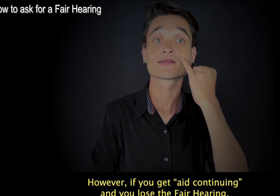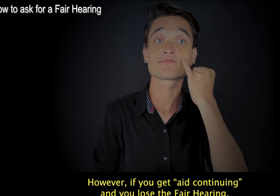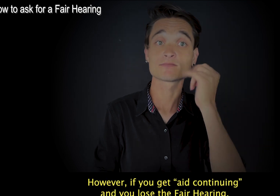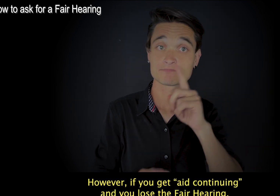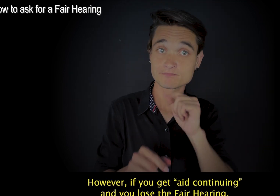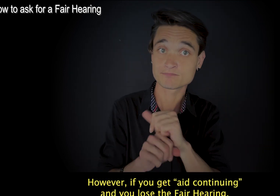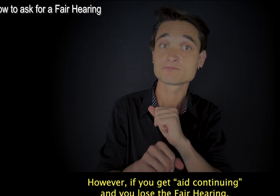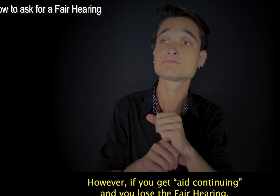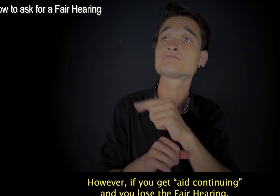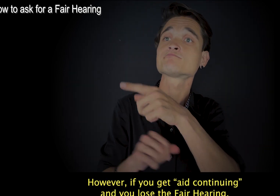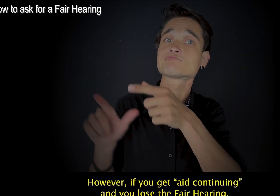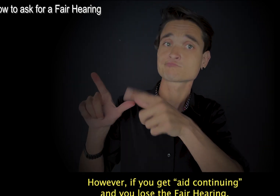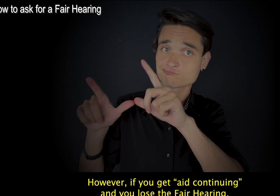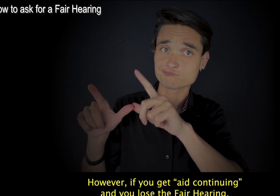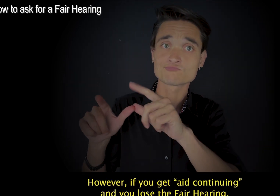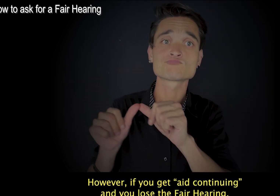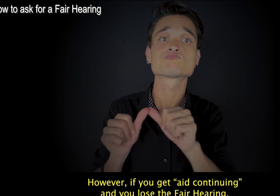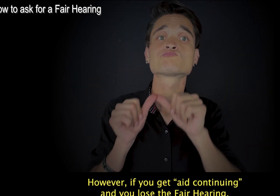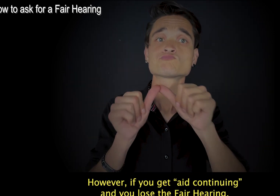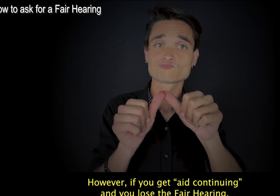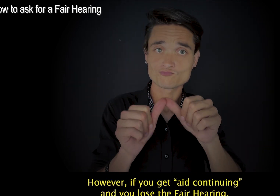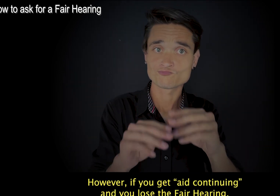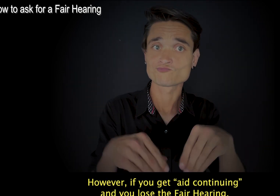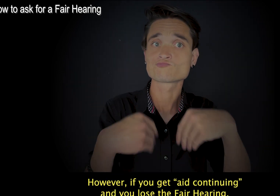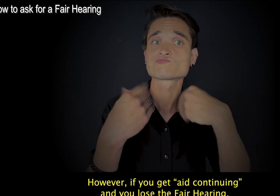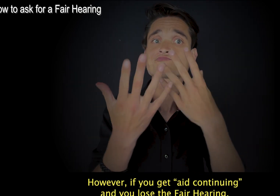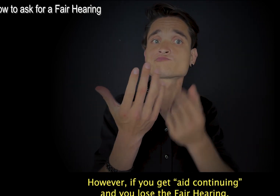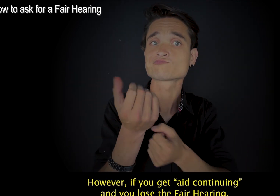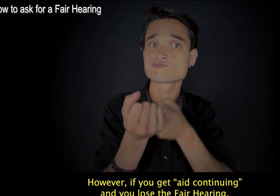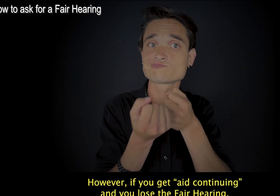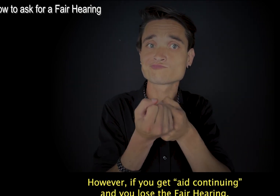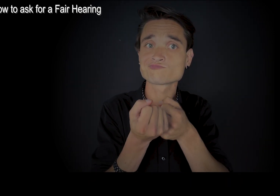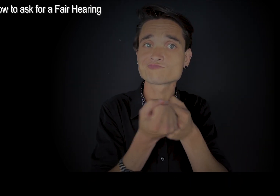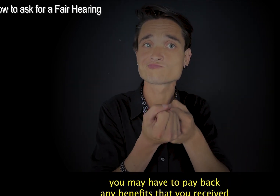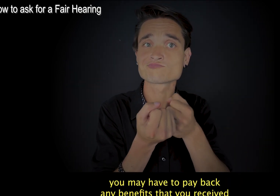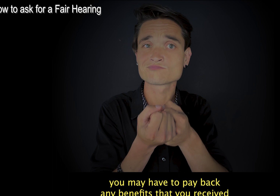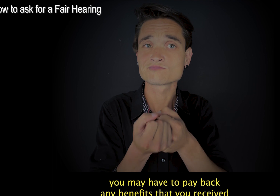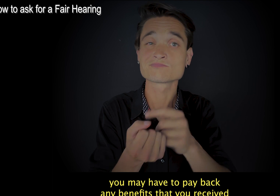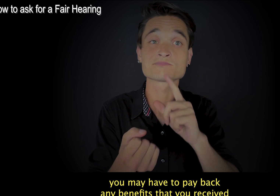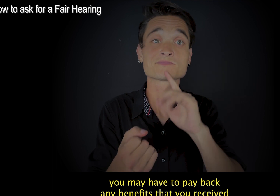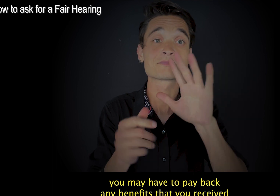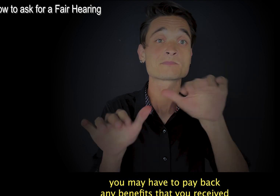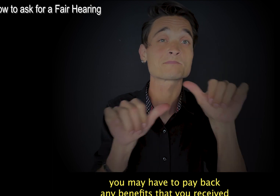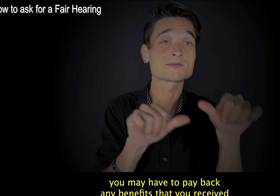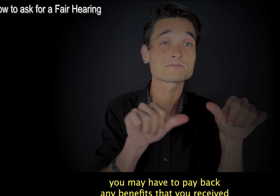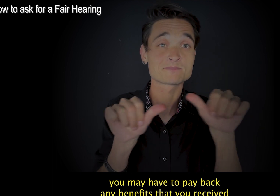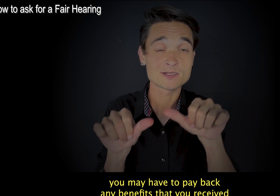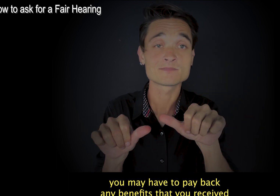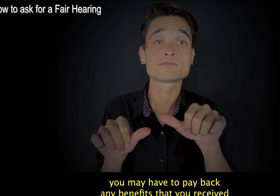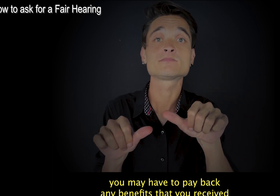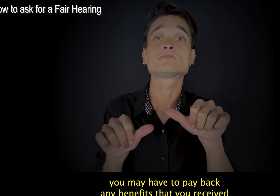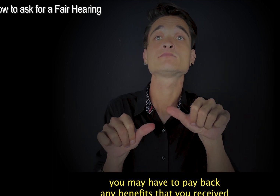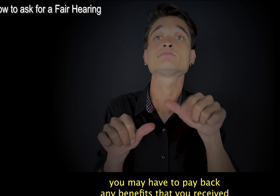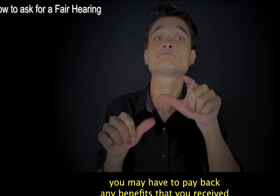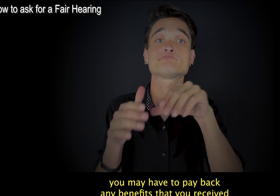However, if you get “aid continuing” and you lose the Fair Hearing, you may have to pay back any benefits that you received